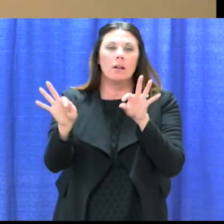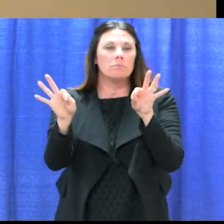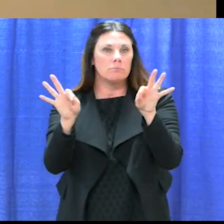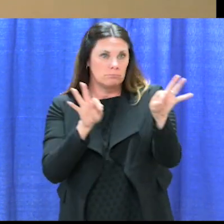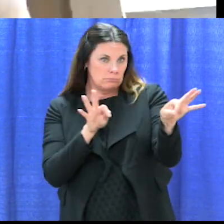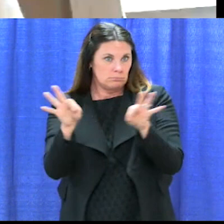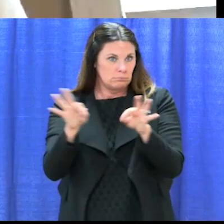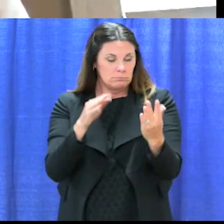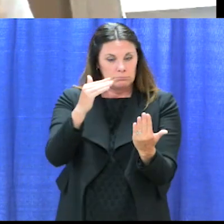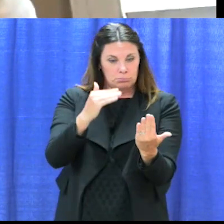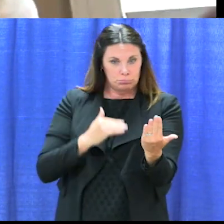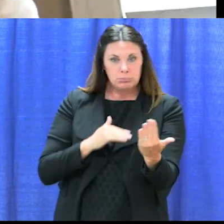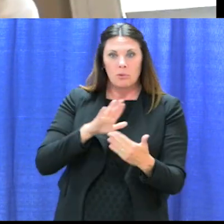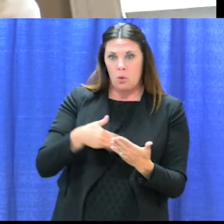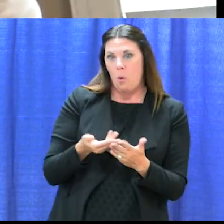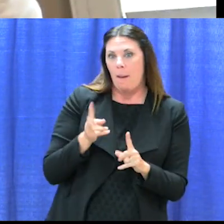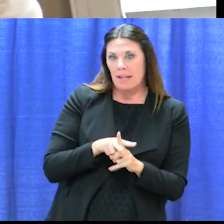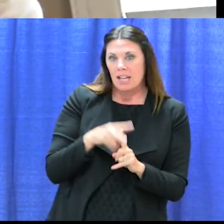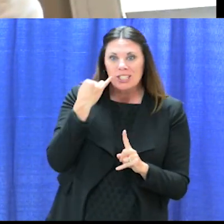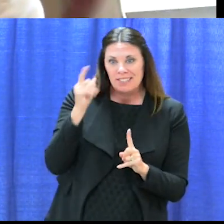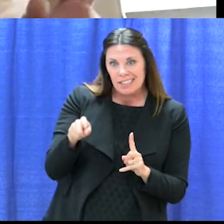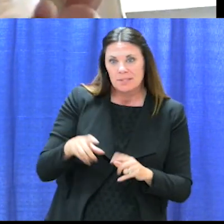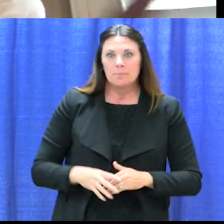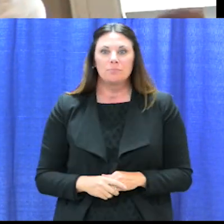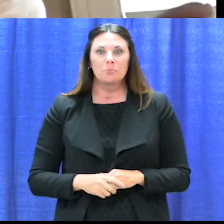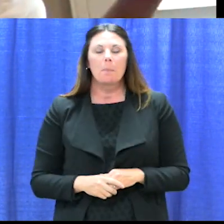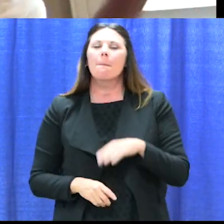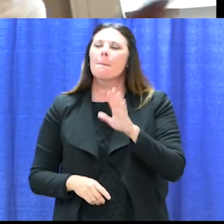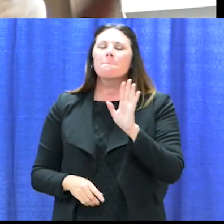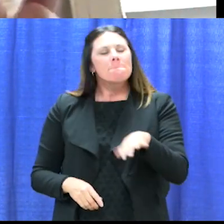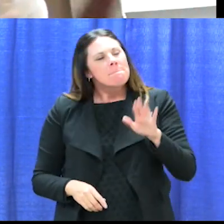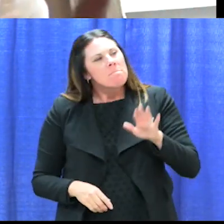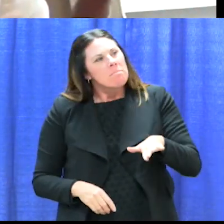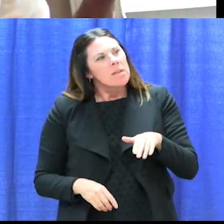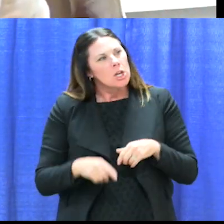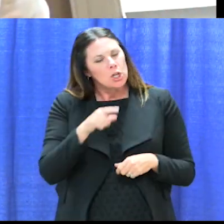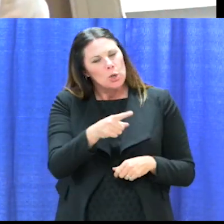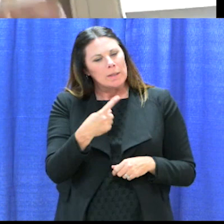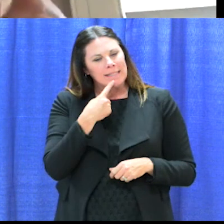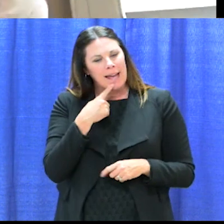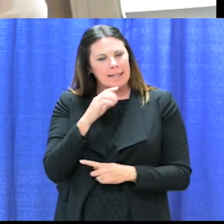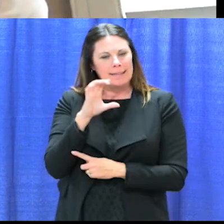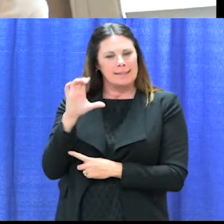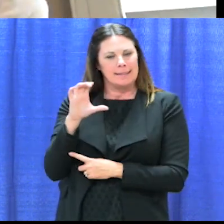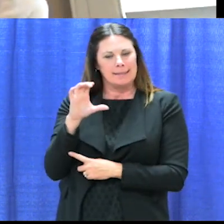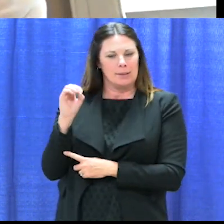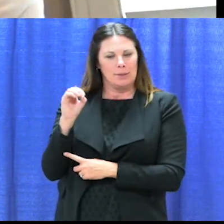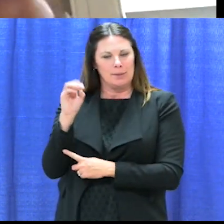[Leyva speaking] Okay great and one last follow-up. The supplying a cell on wheels would you be able to do something like that?